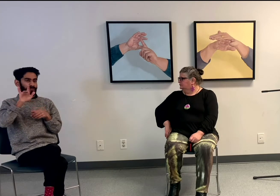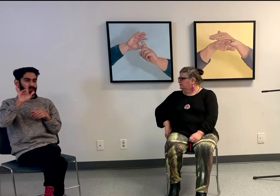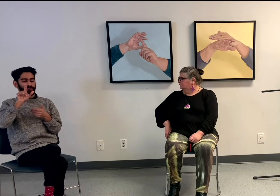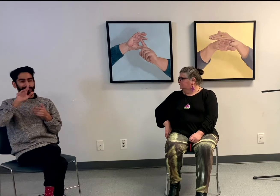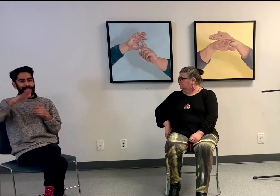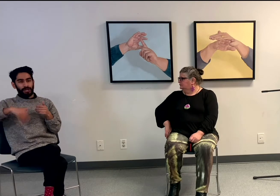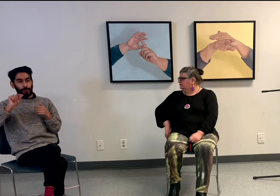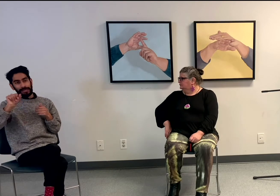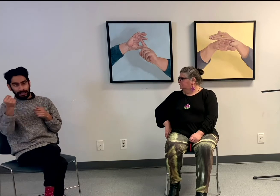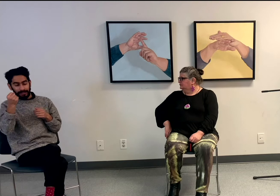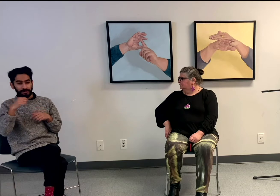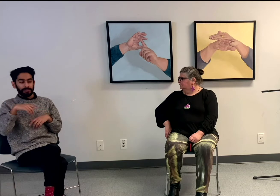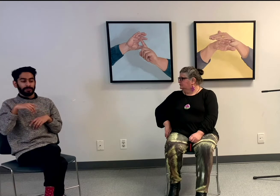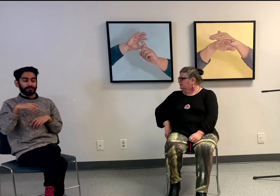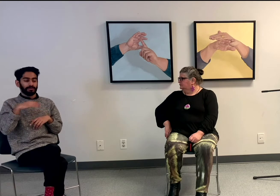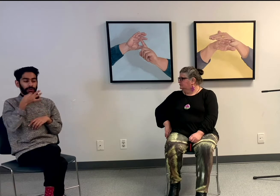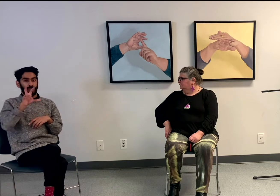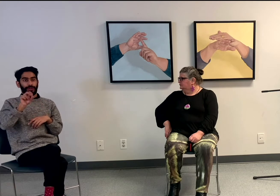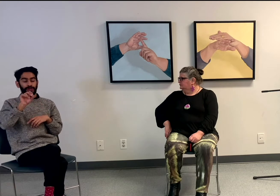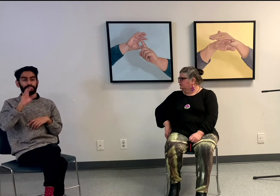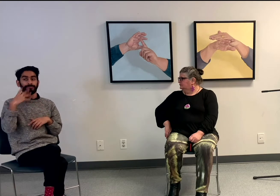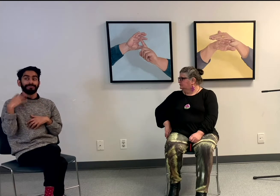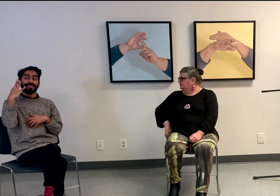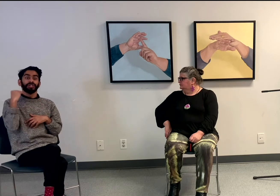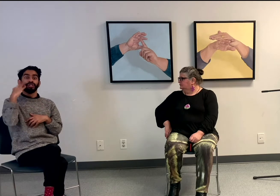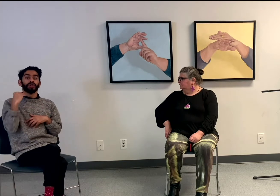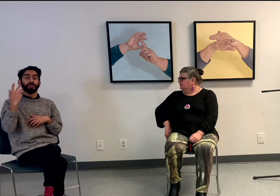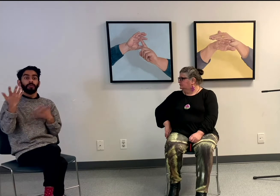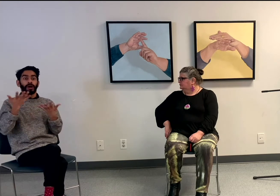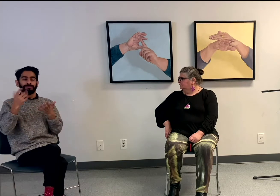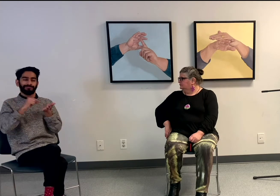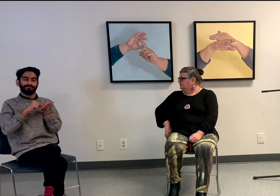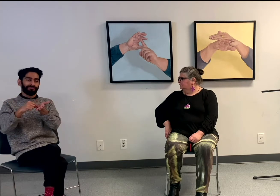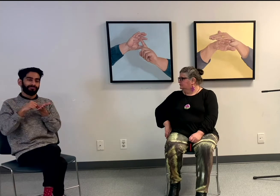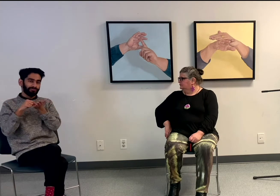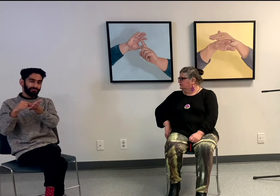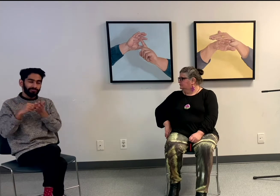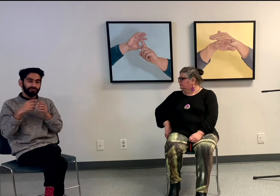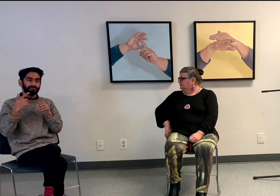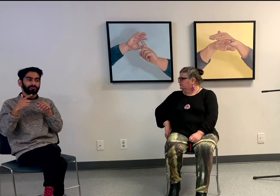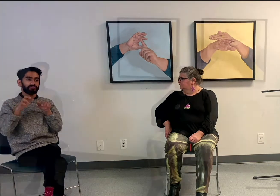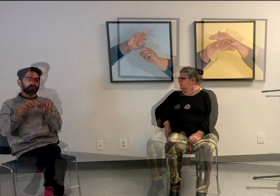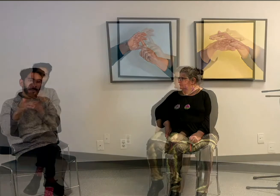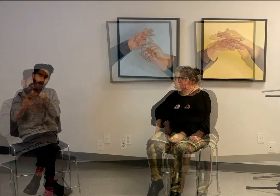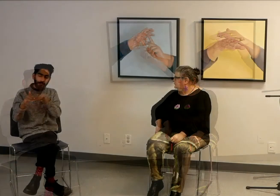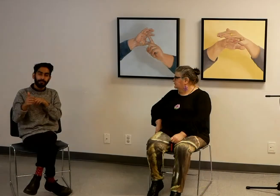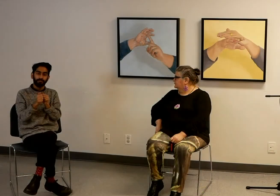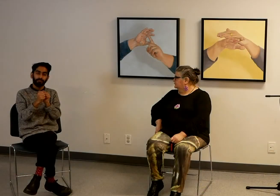Um, I'm in my later twenties, I'm 25. So, my experience now often is writing back and forth with